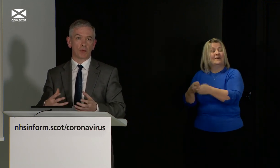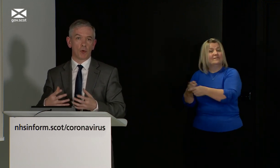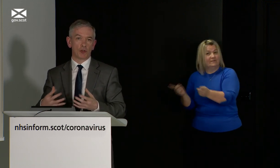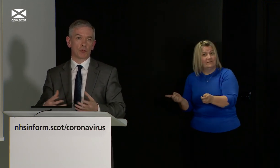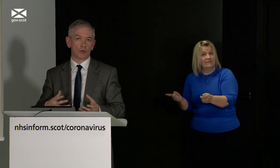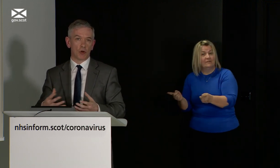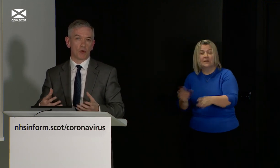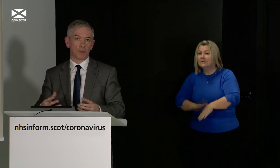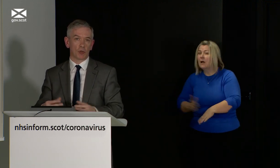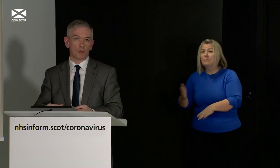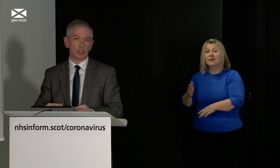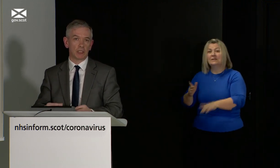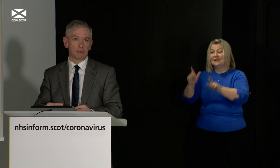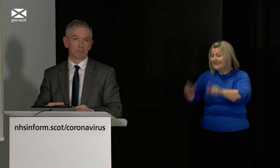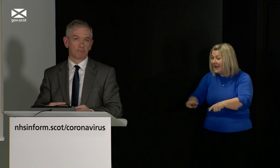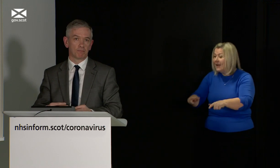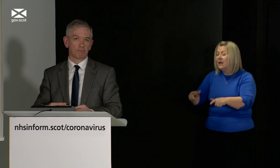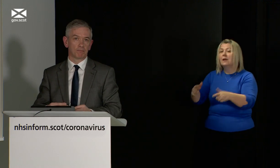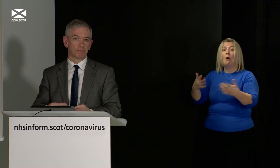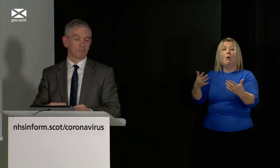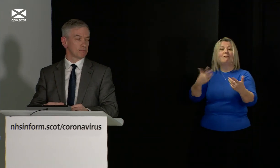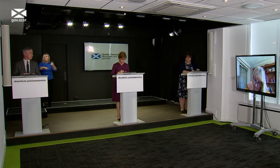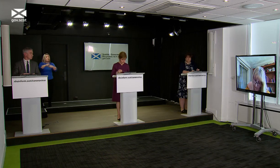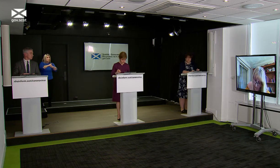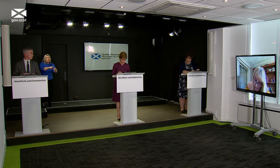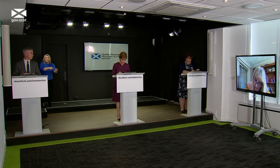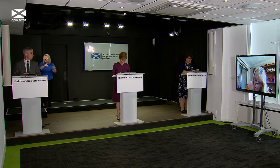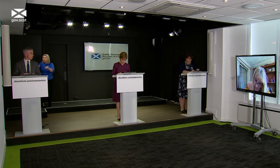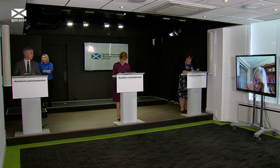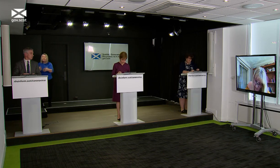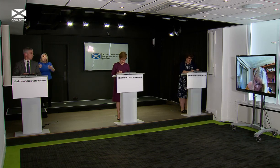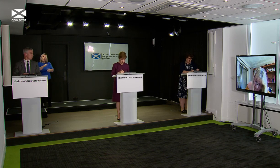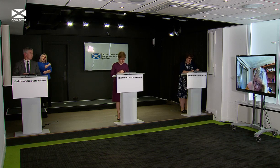hospitals or from the community